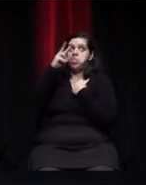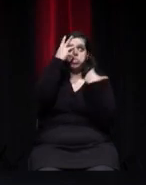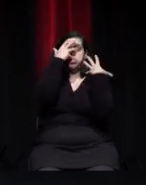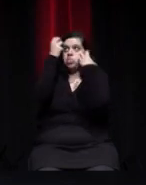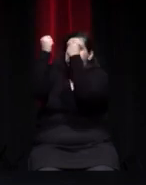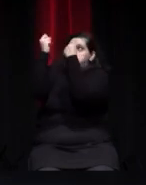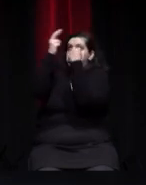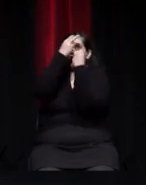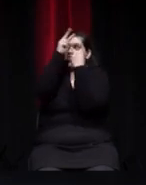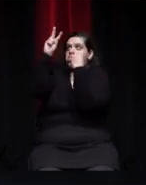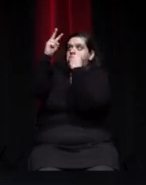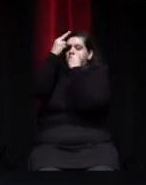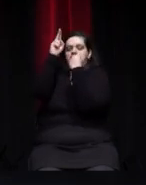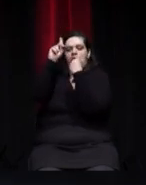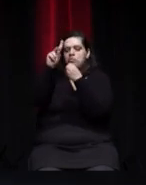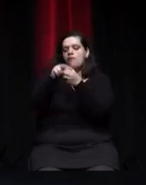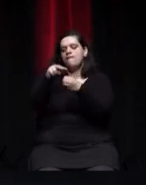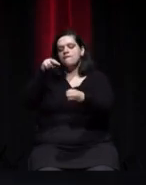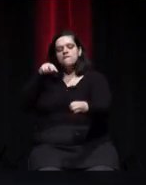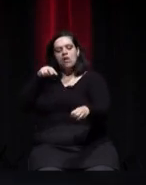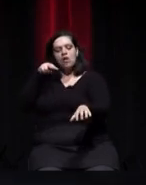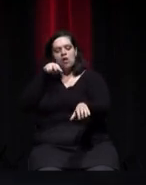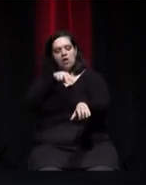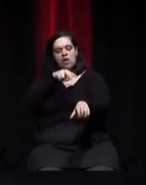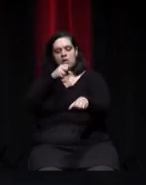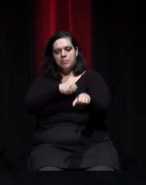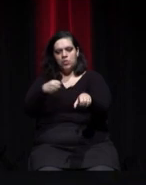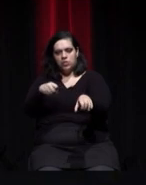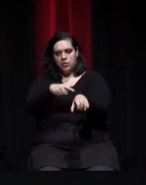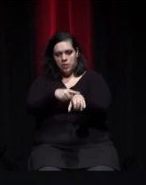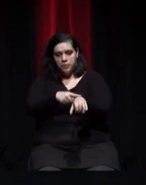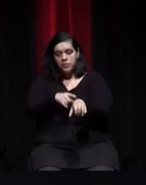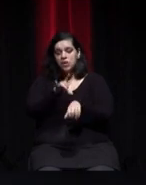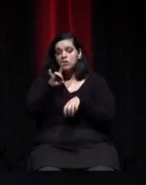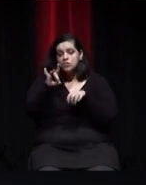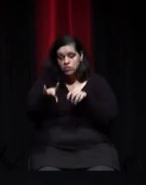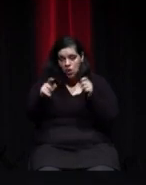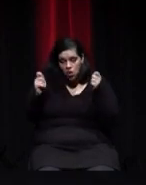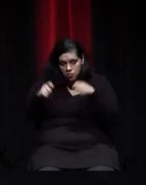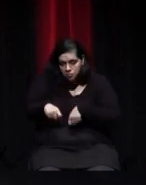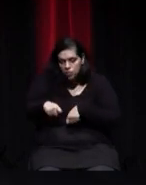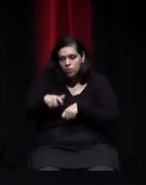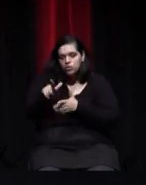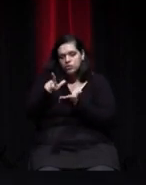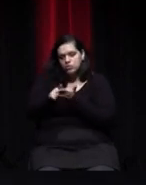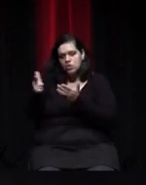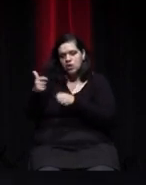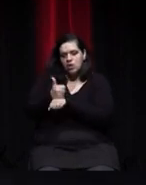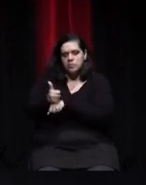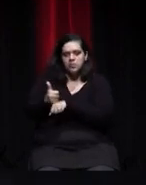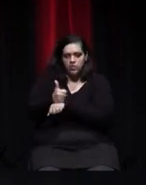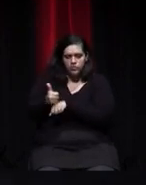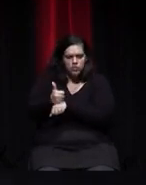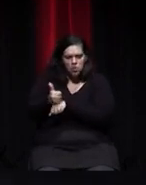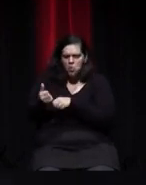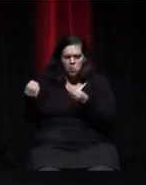There, there can only be professional journalists. In what way?